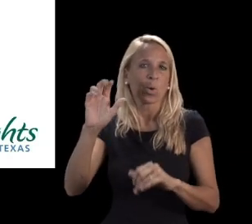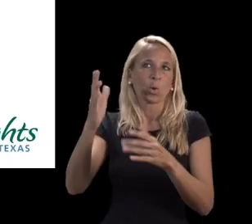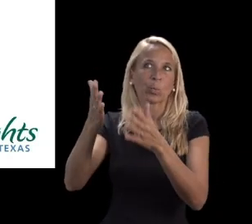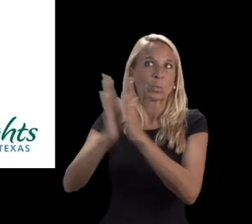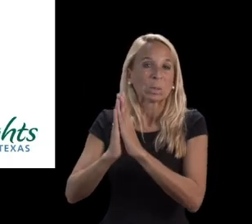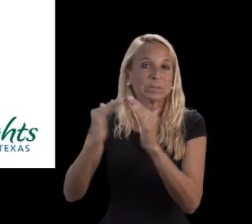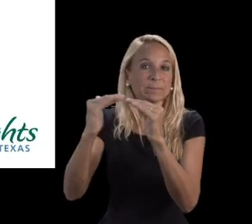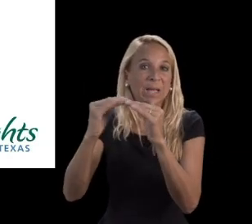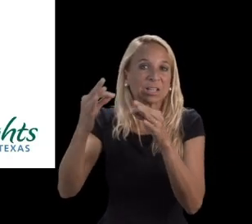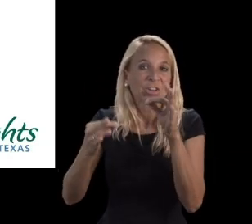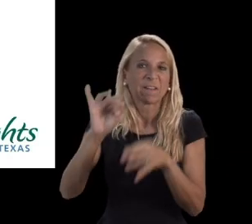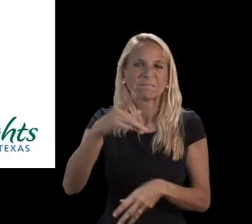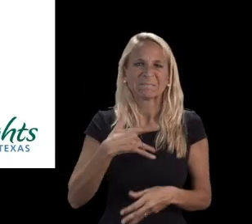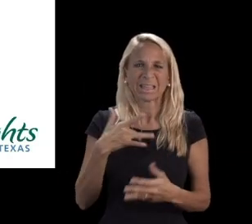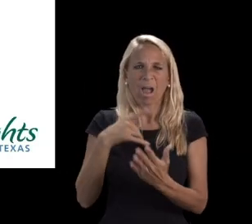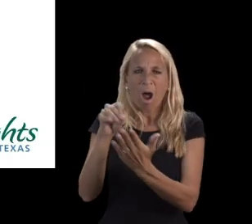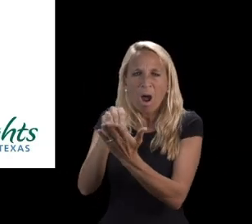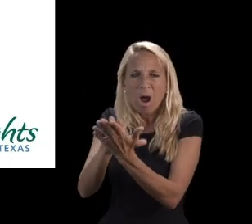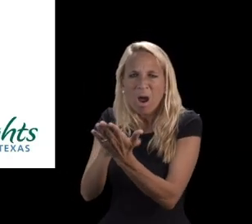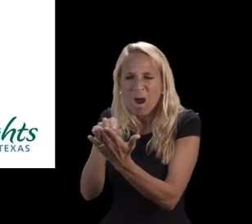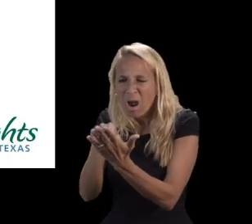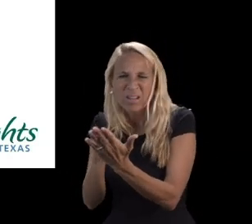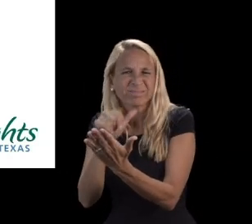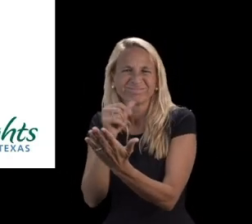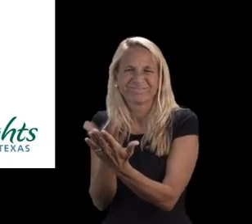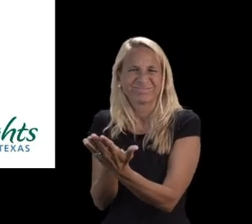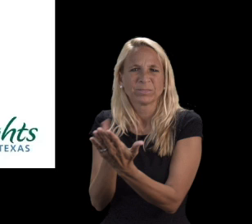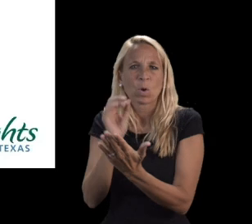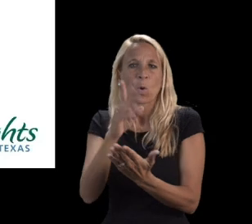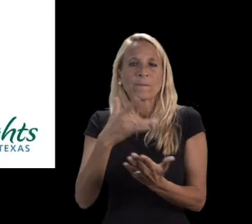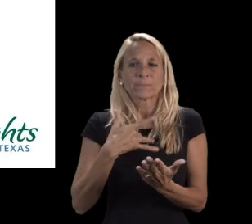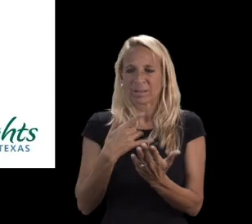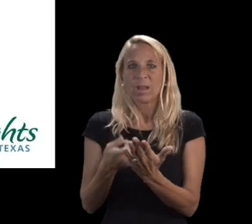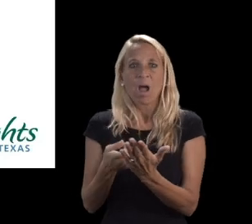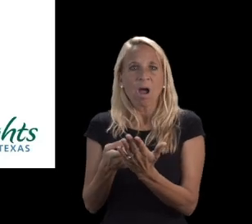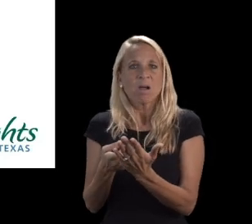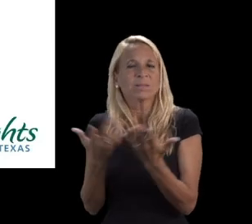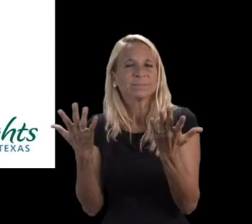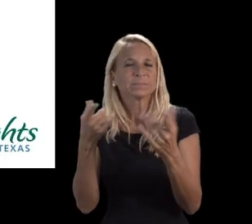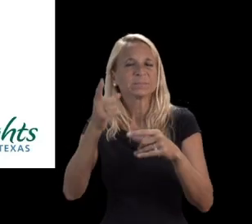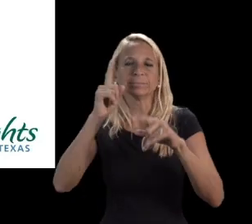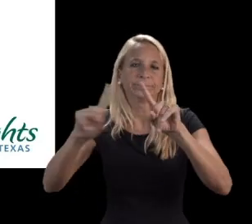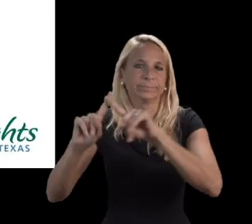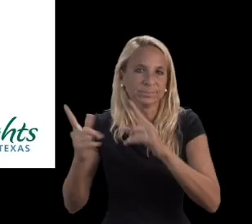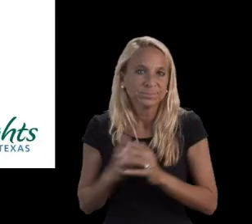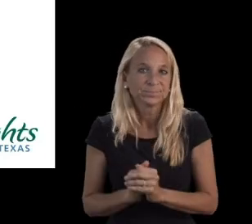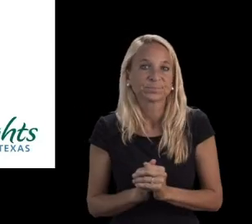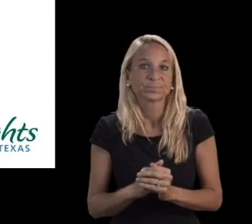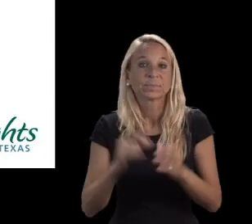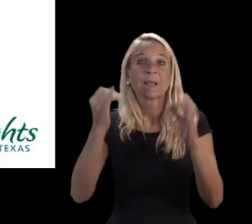feel like the documentation isn't there or if you feel like, well maybe the decision was correct,